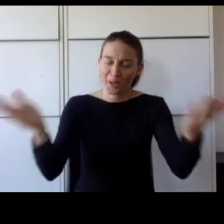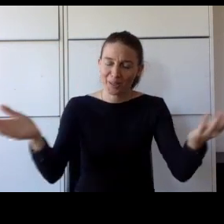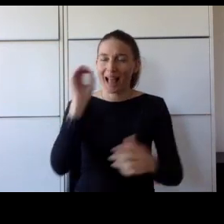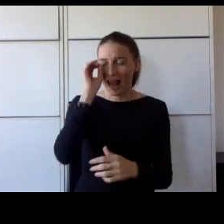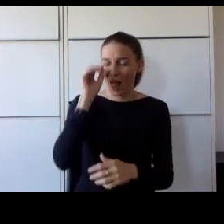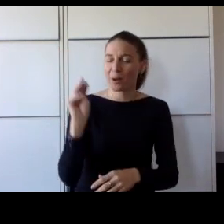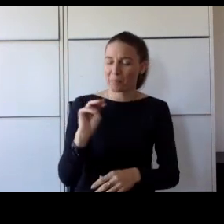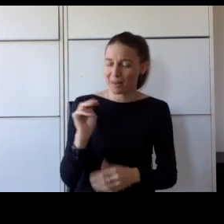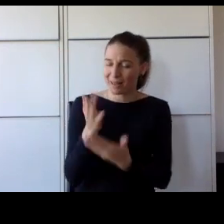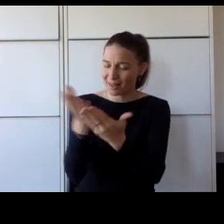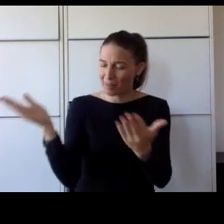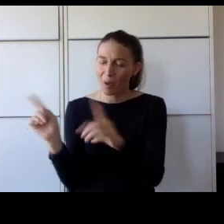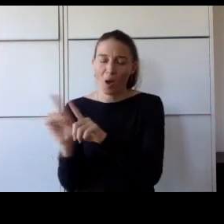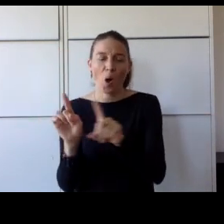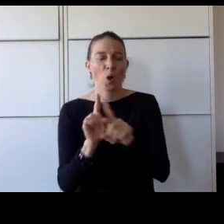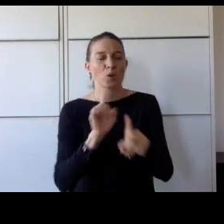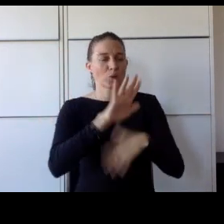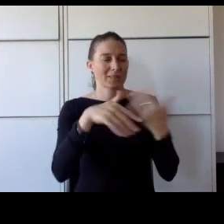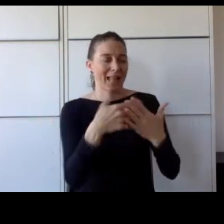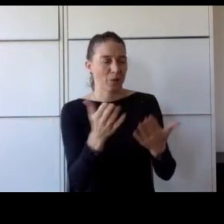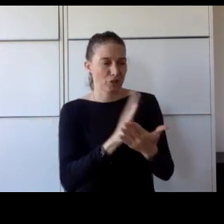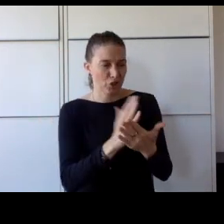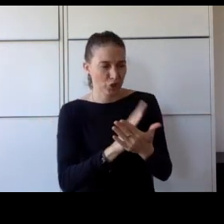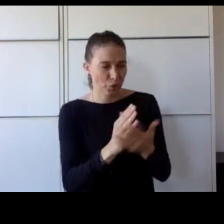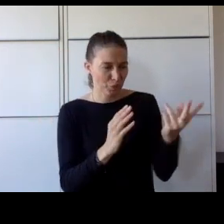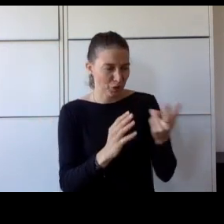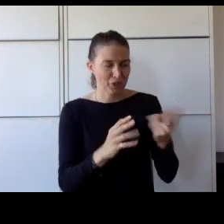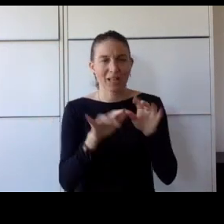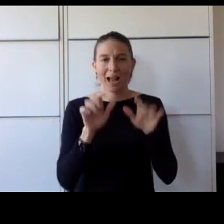also the sign language interpreters, the captioner obviously,